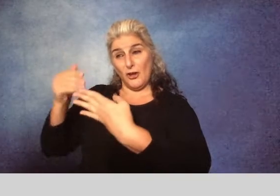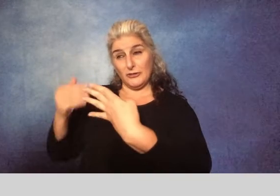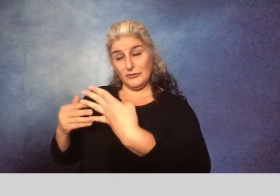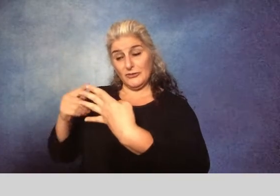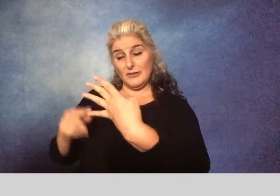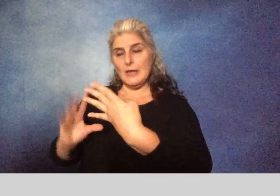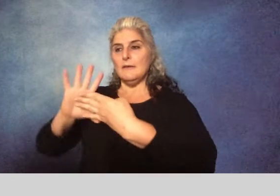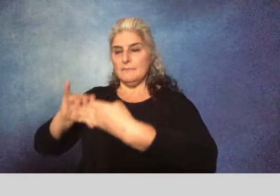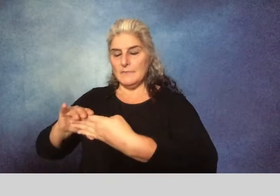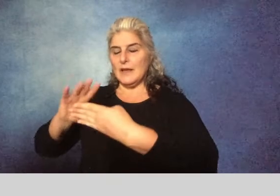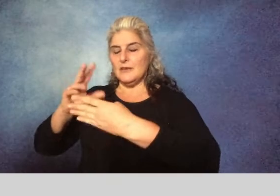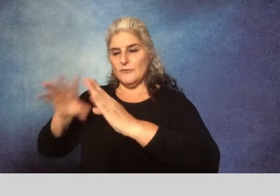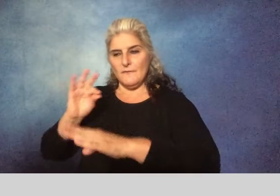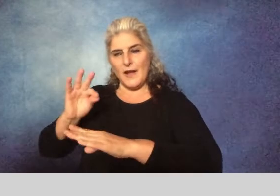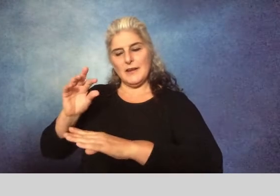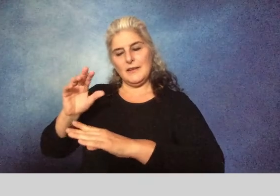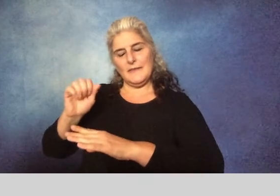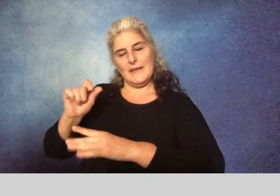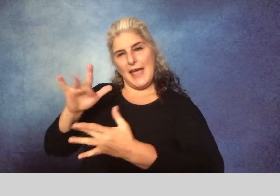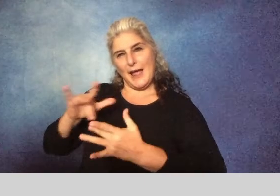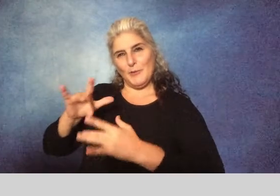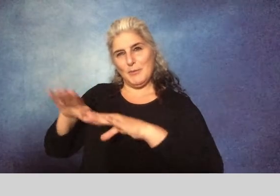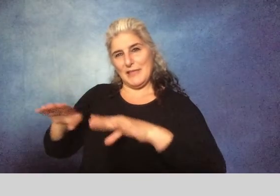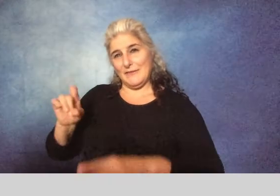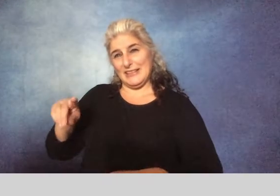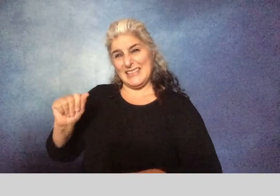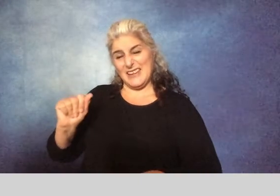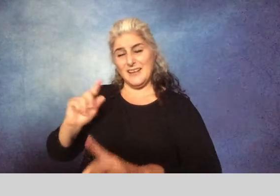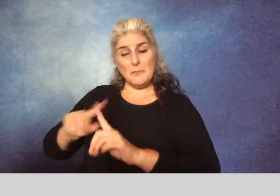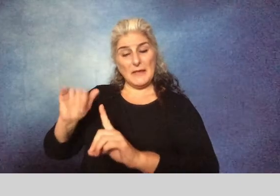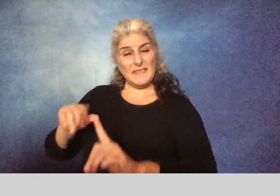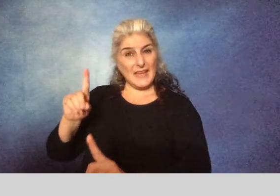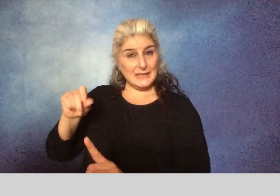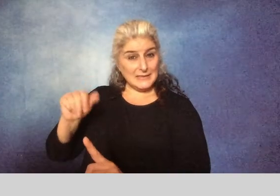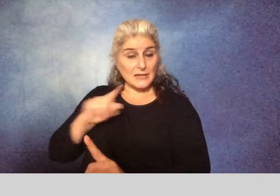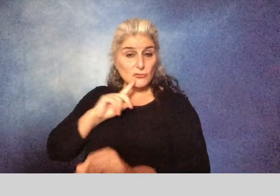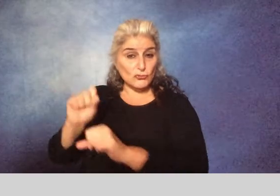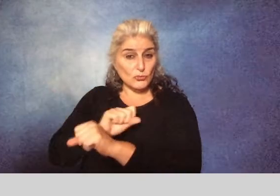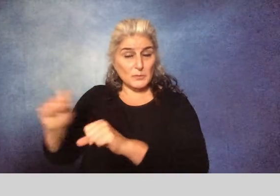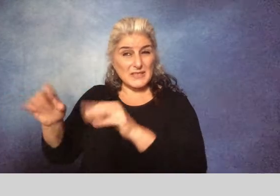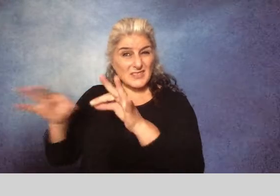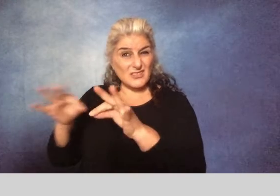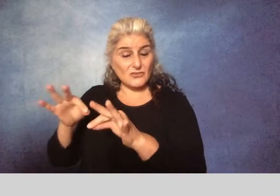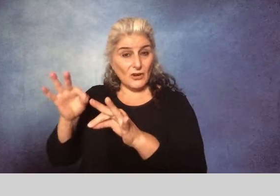to get album level data. But it's not clear whether this album data describes the album well at all.